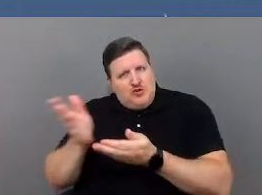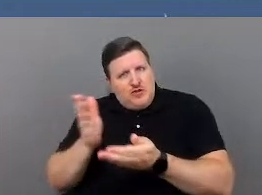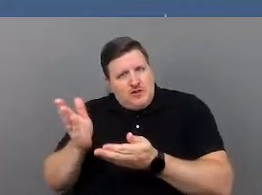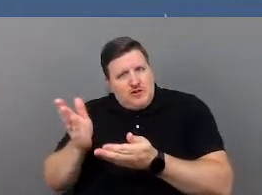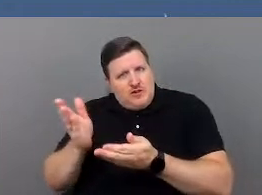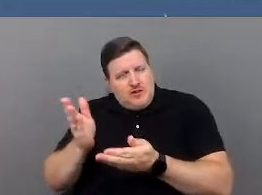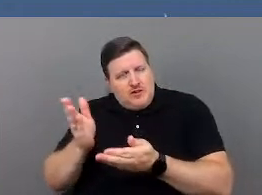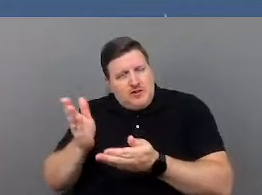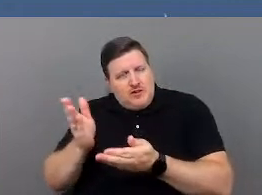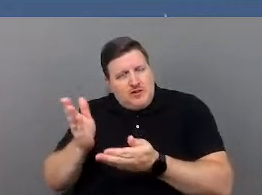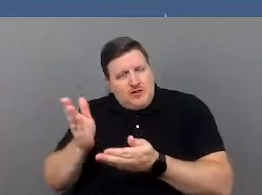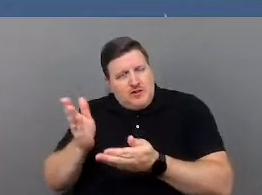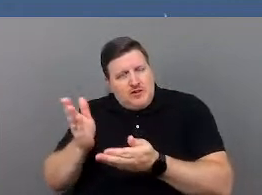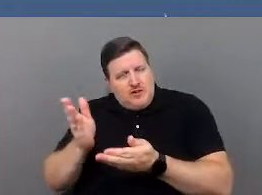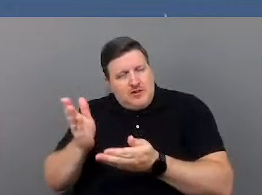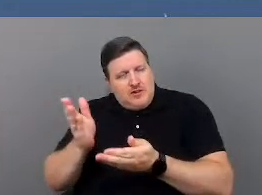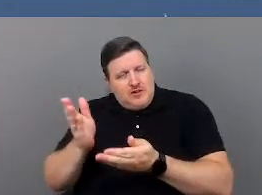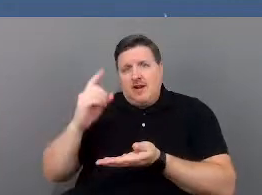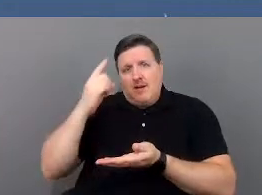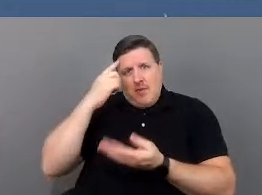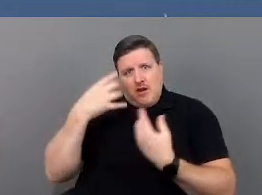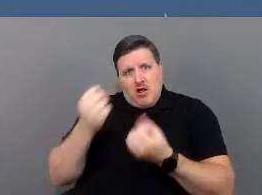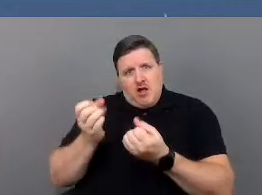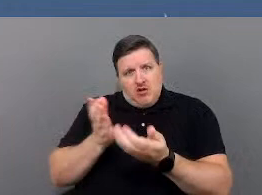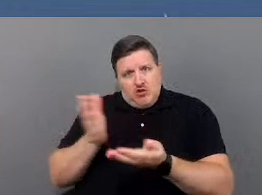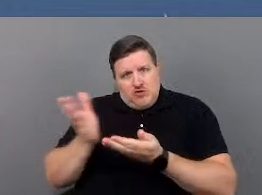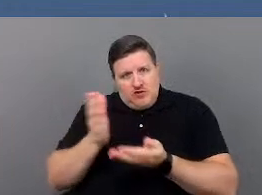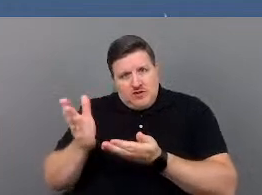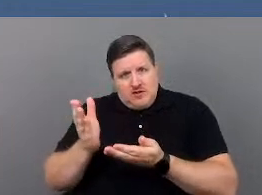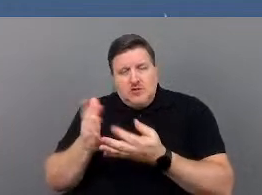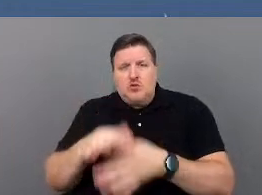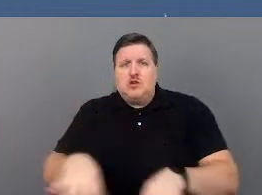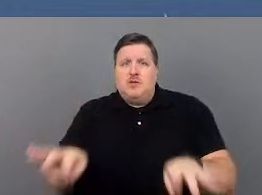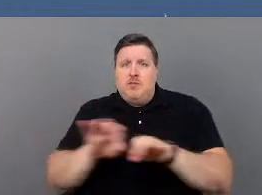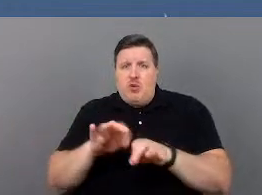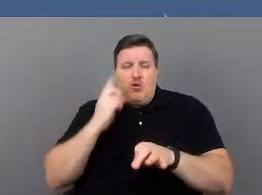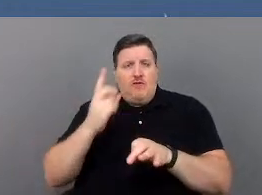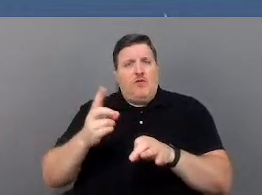A CORNERSTONE FOR STABILITY AND PUBLIC SAFETY IN OUR COMMUNITY.